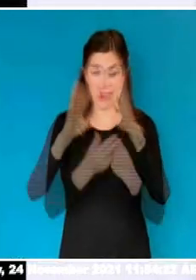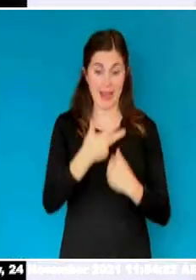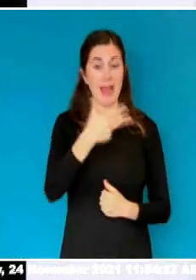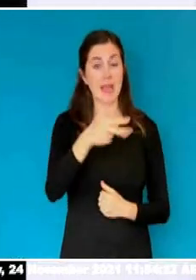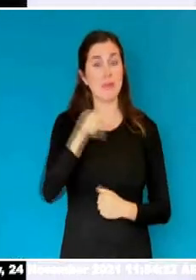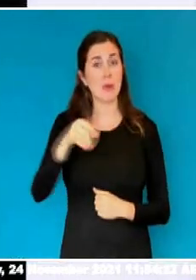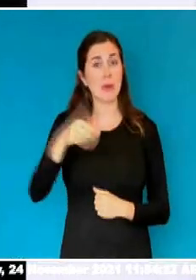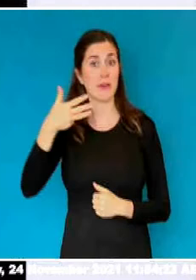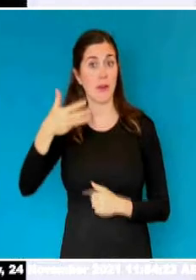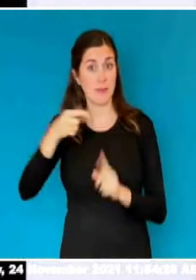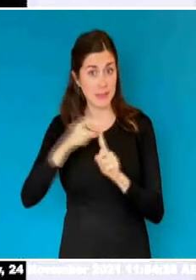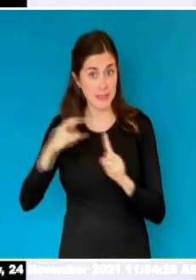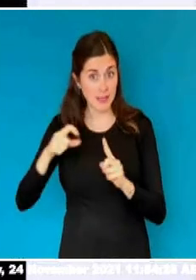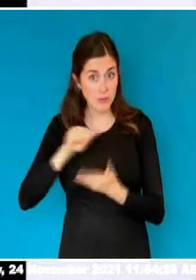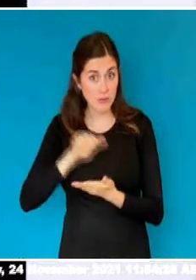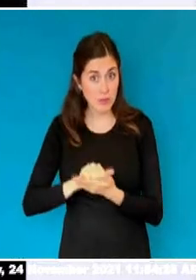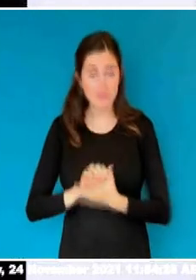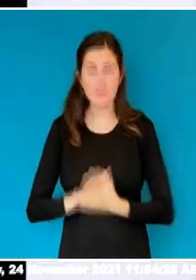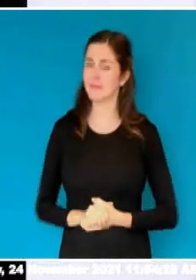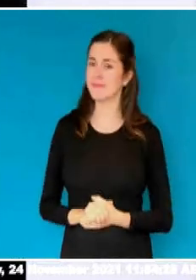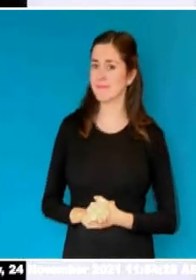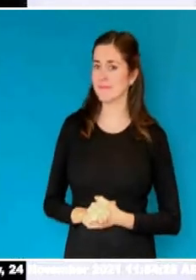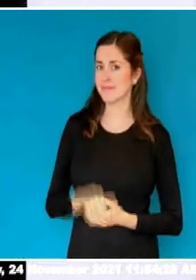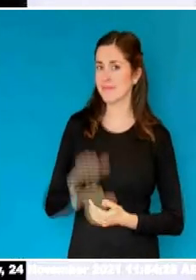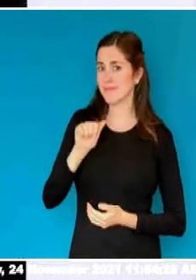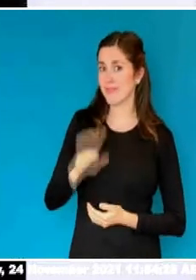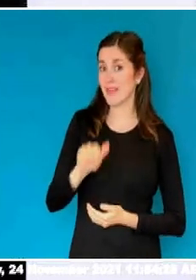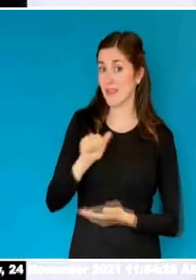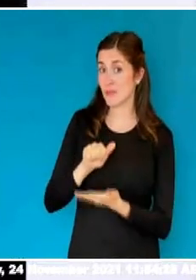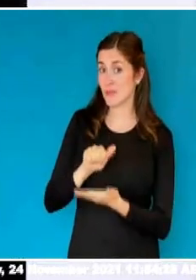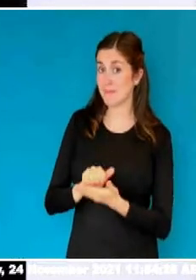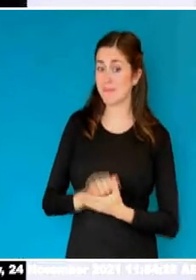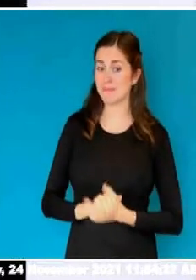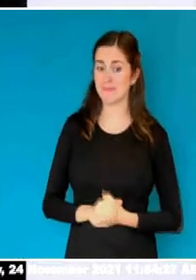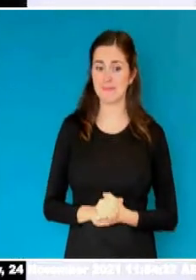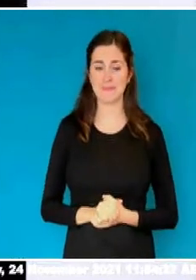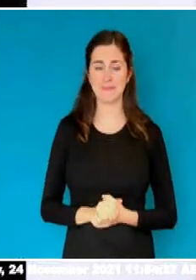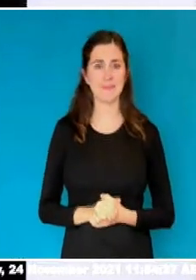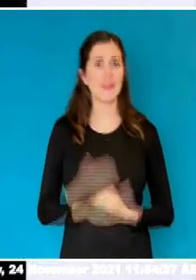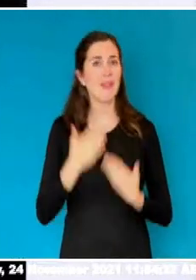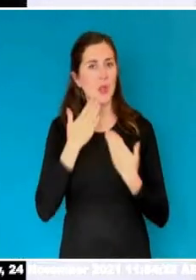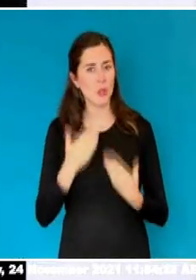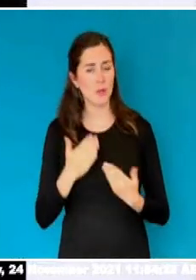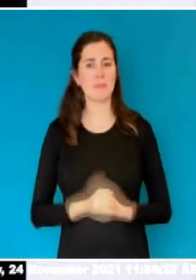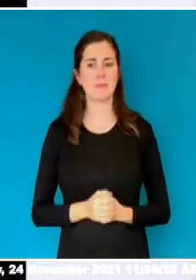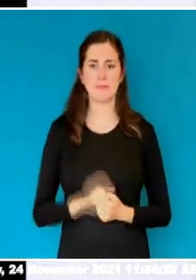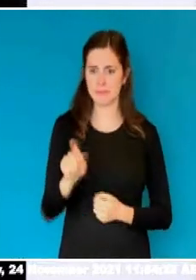correct? MR CHAPMAN: Yes, that is correct. Thank you. Turning to you, Mr Hudson.